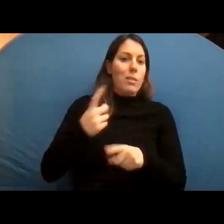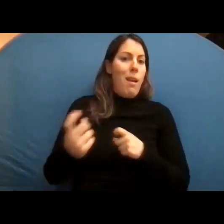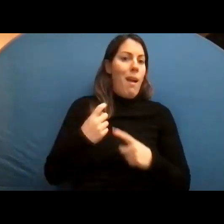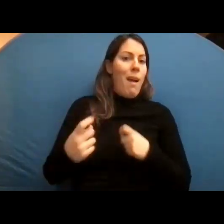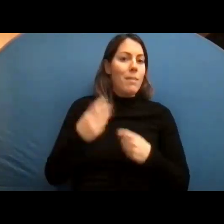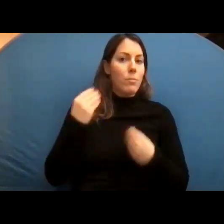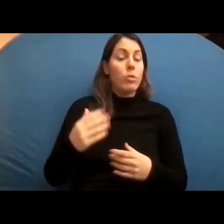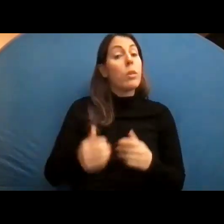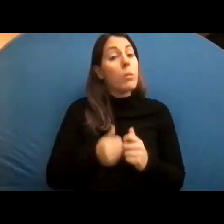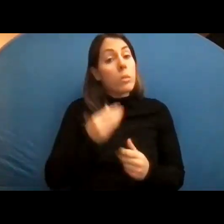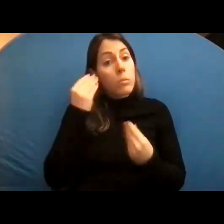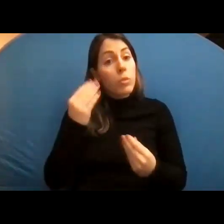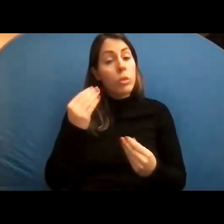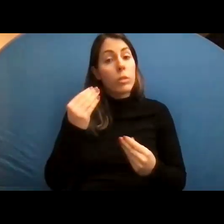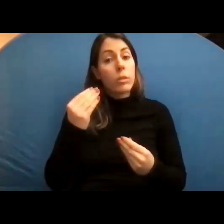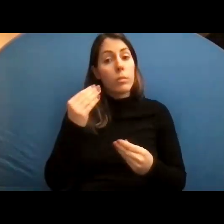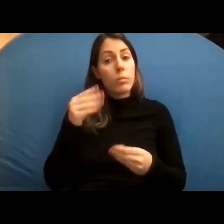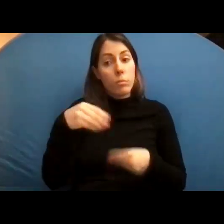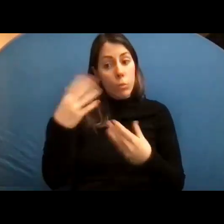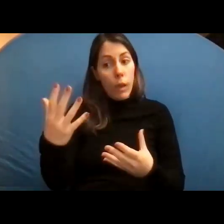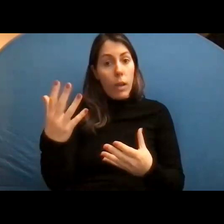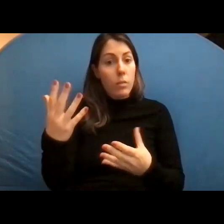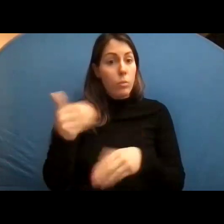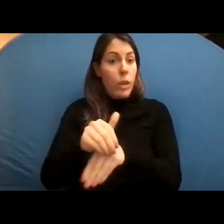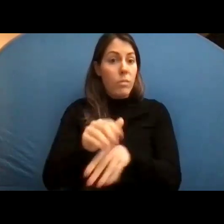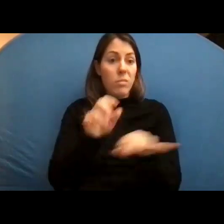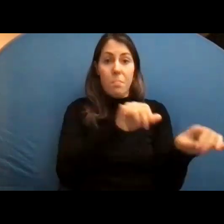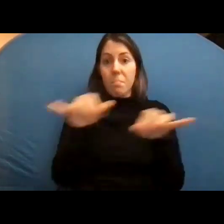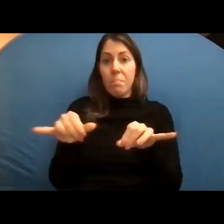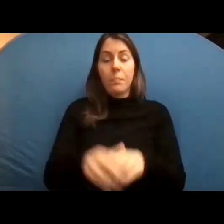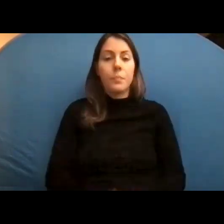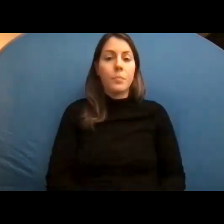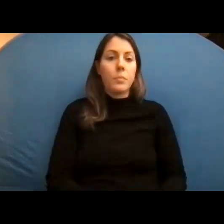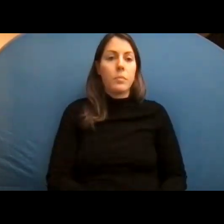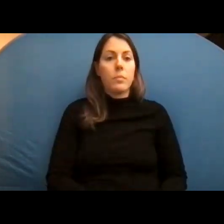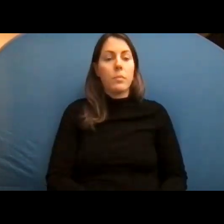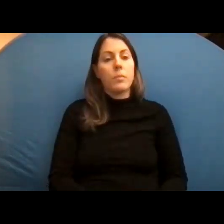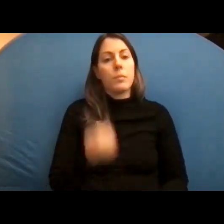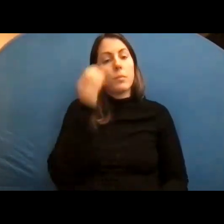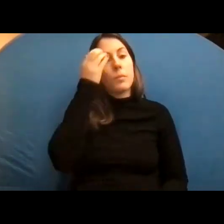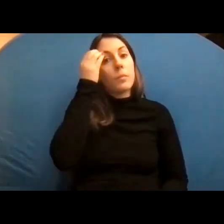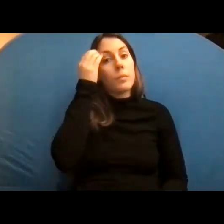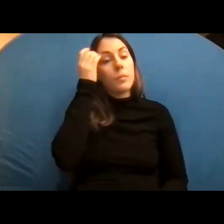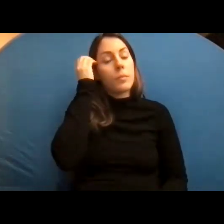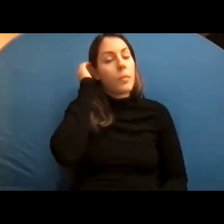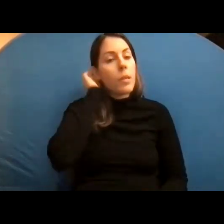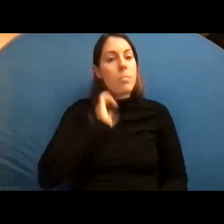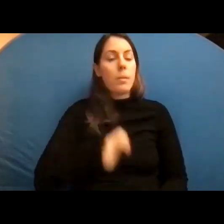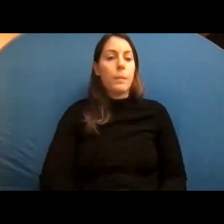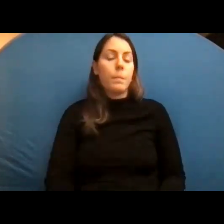call us for information. Basically, a lot of the information that I am going to be giving out to you tonight.